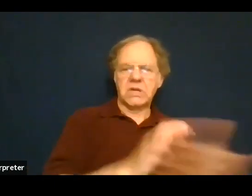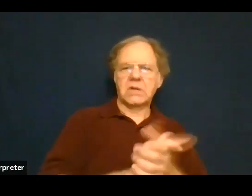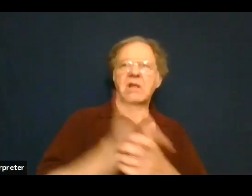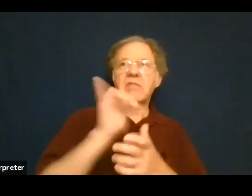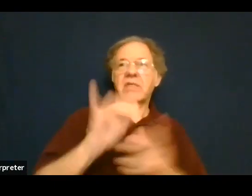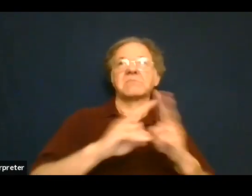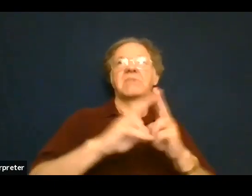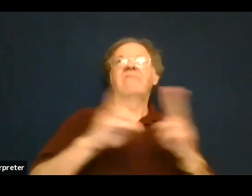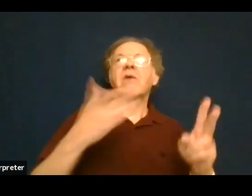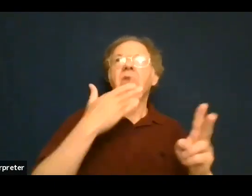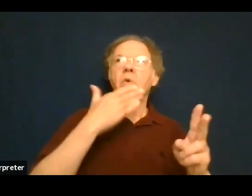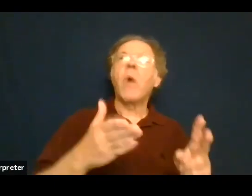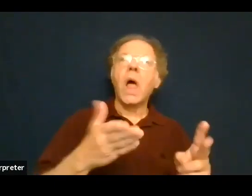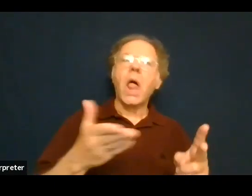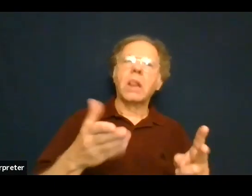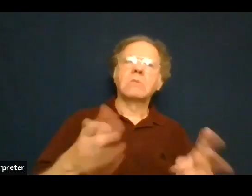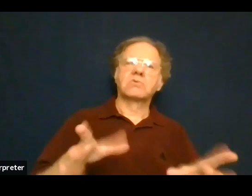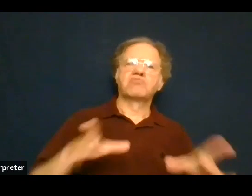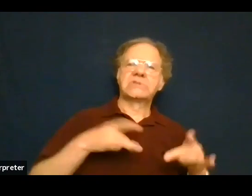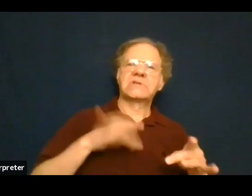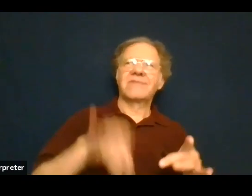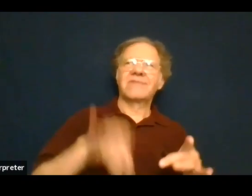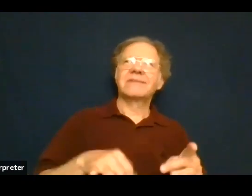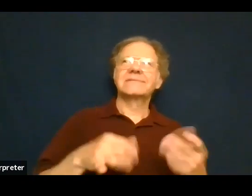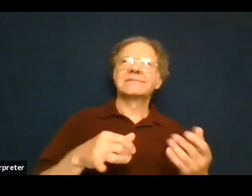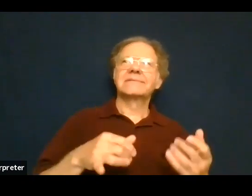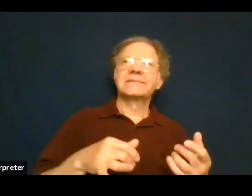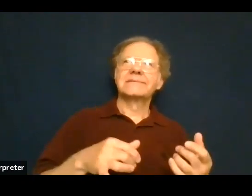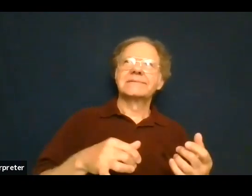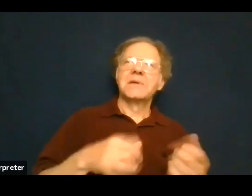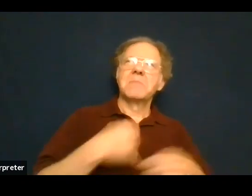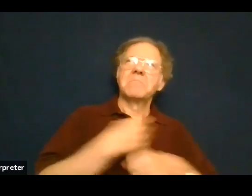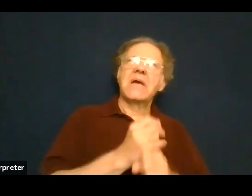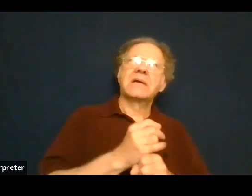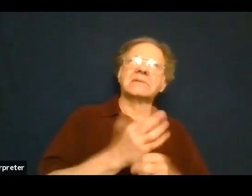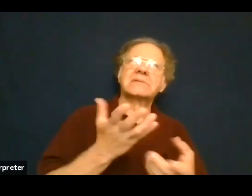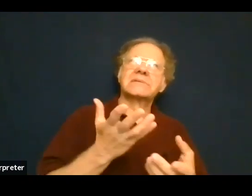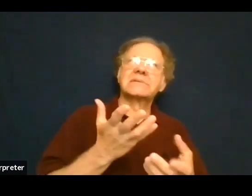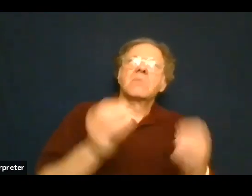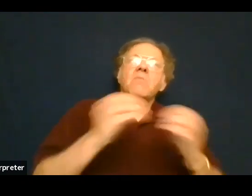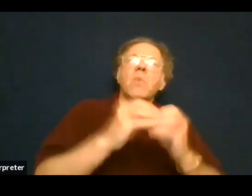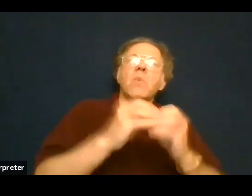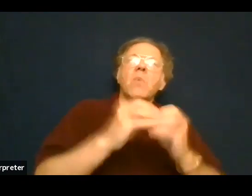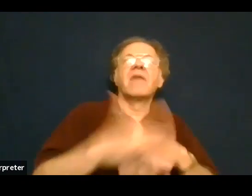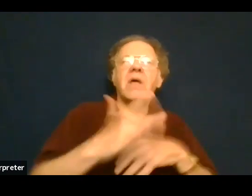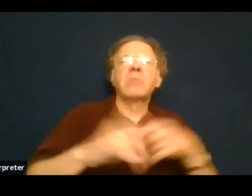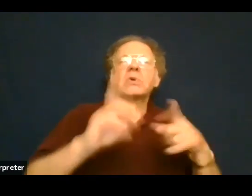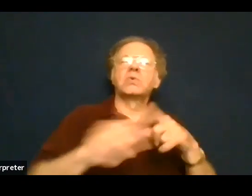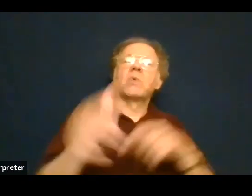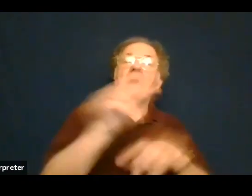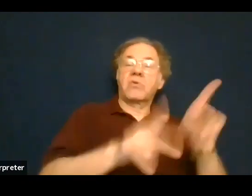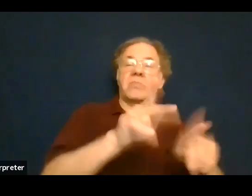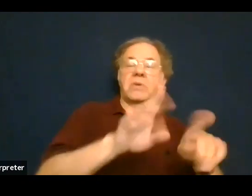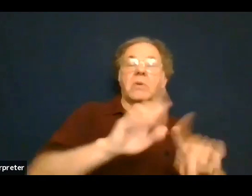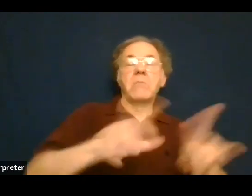And it makes it a lot more available to other people. But I worry there is a lack of information or lack